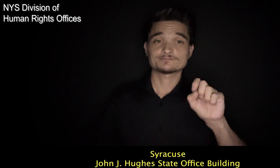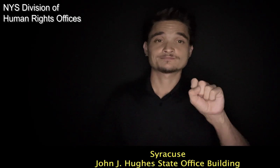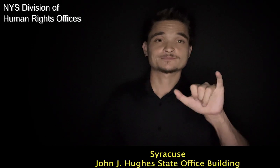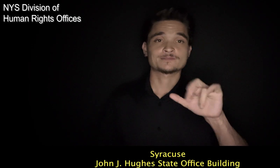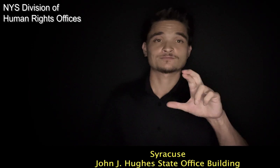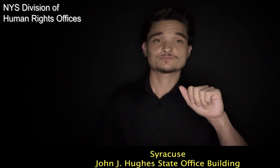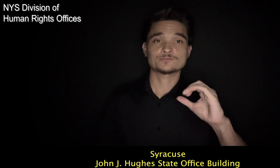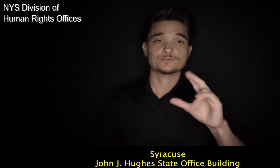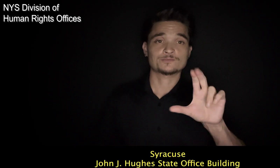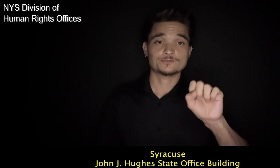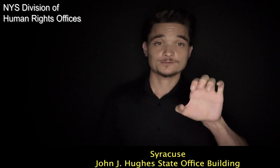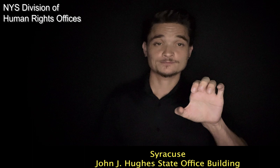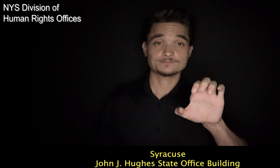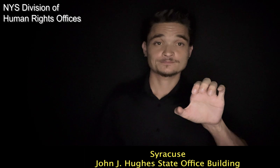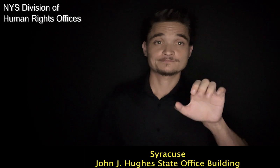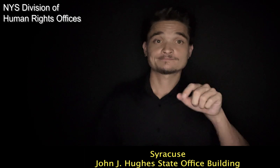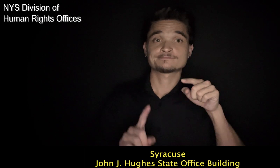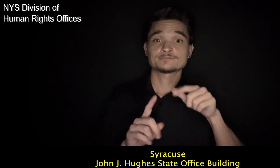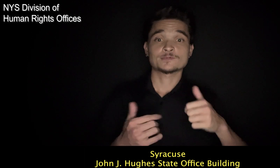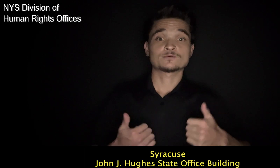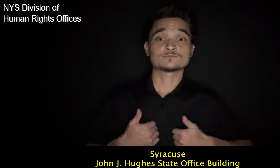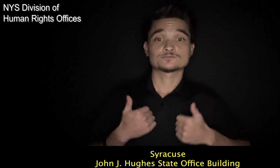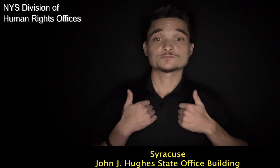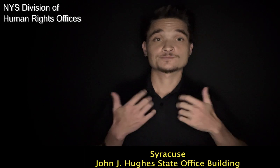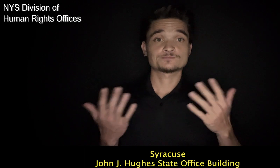Syracuse John J. Hughes State Office Building